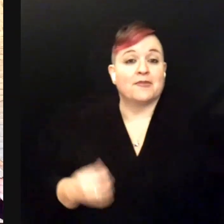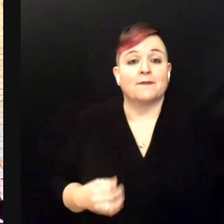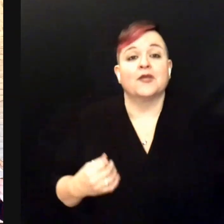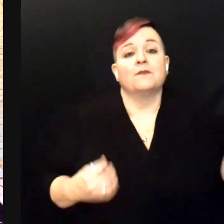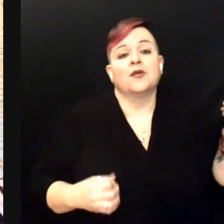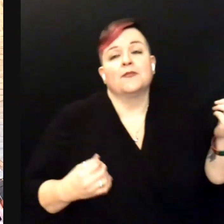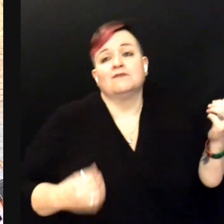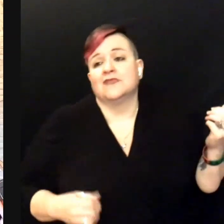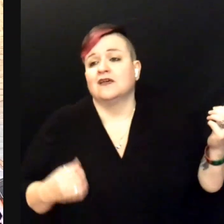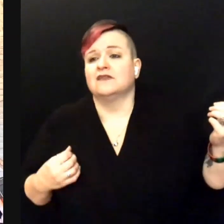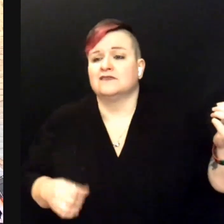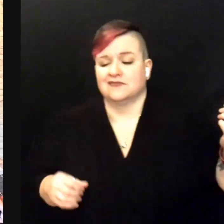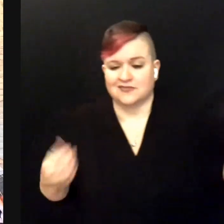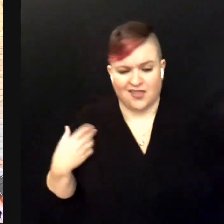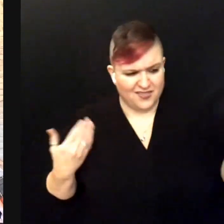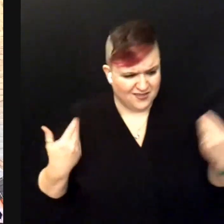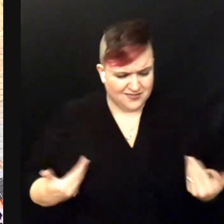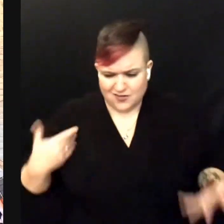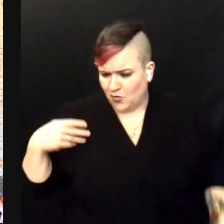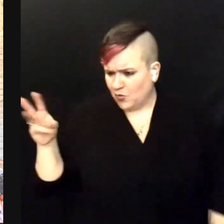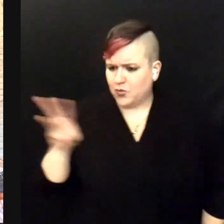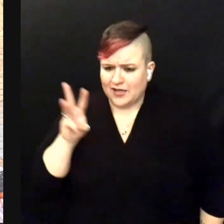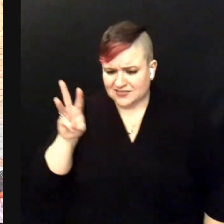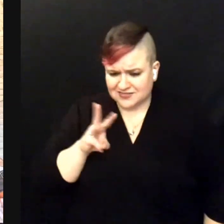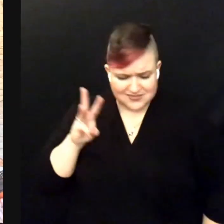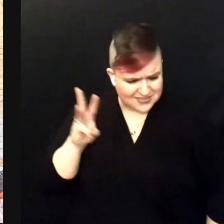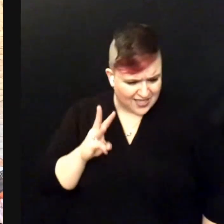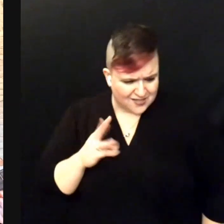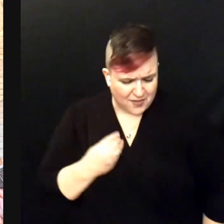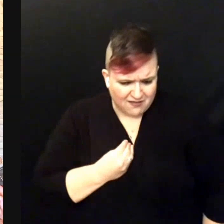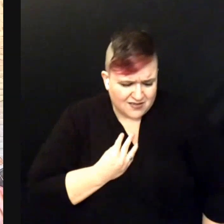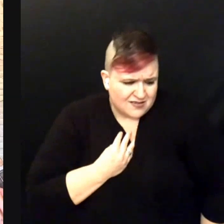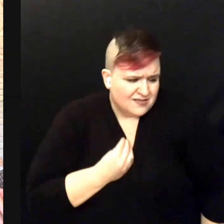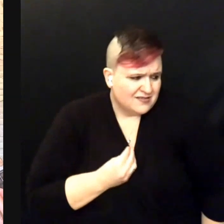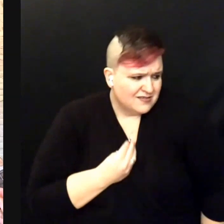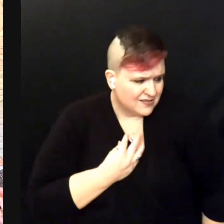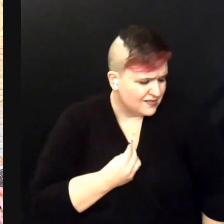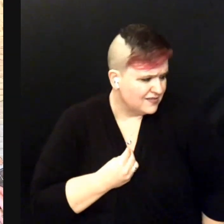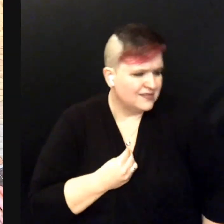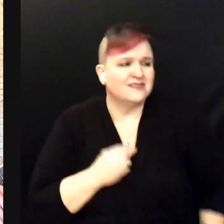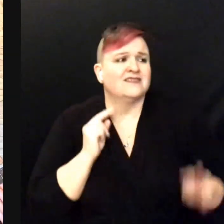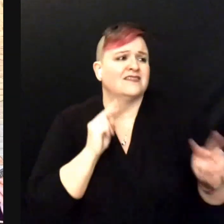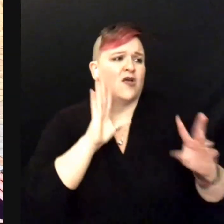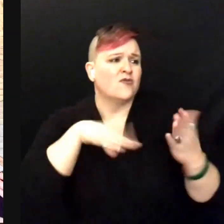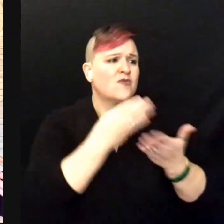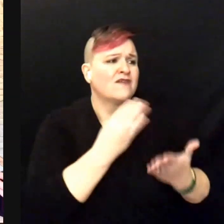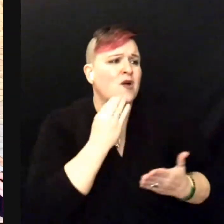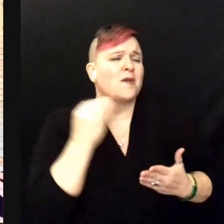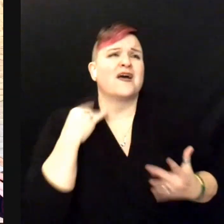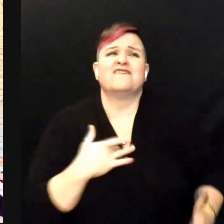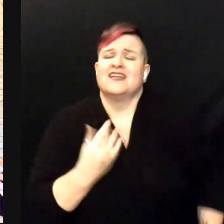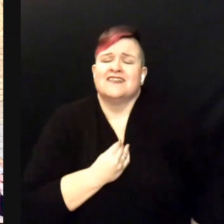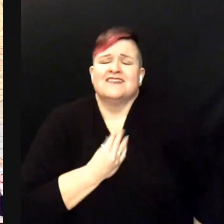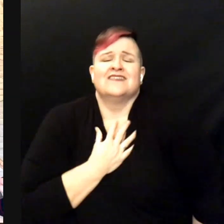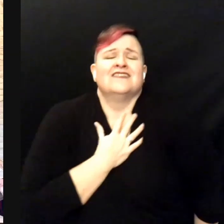From the West I’m beating Heart on fire